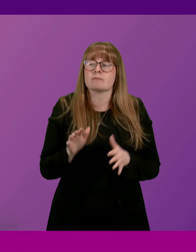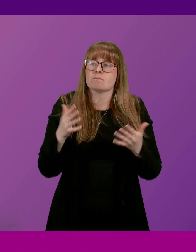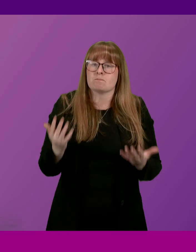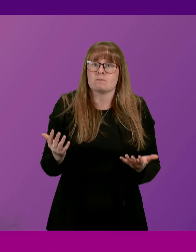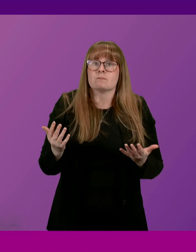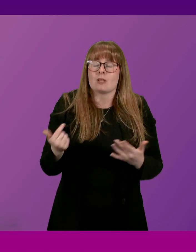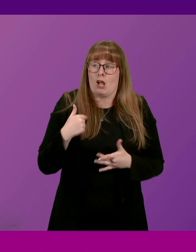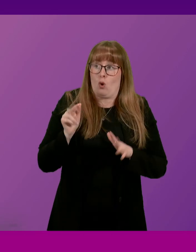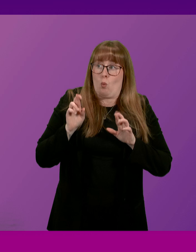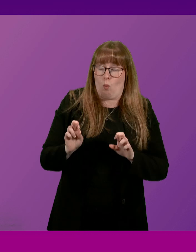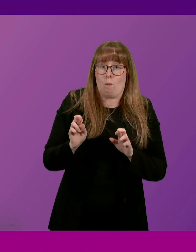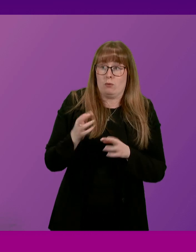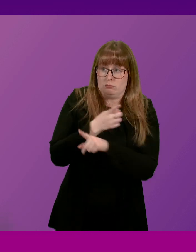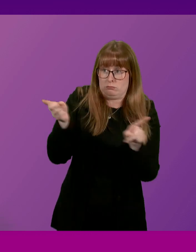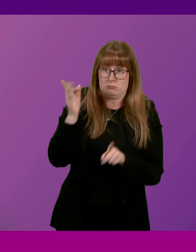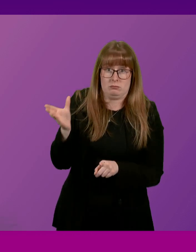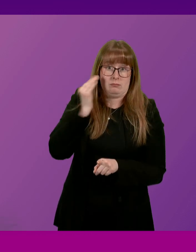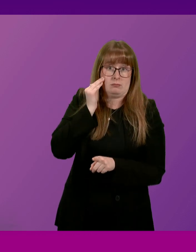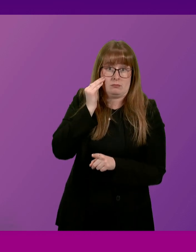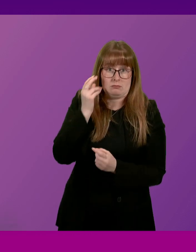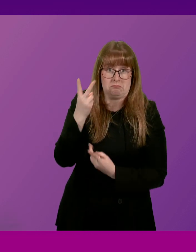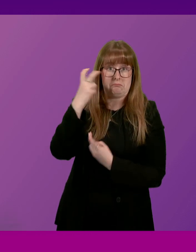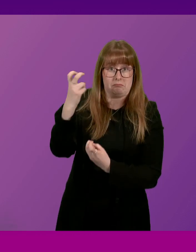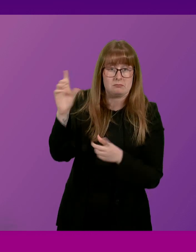What I hope individuals hear is that the Government, in its budget,